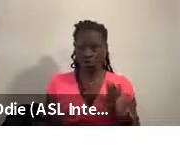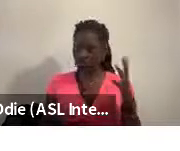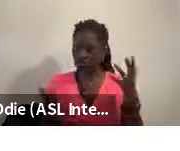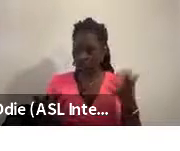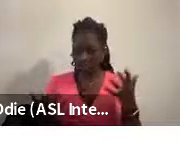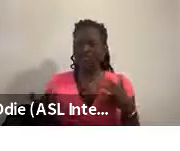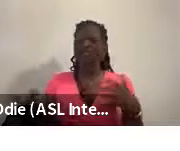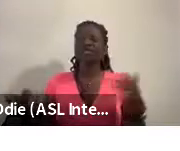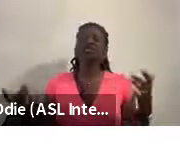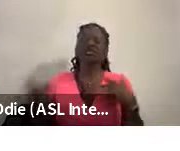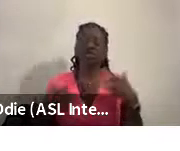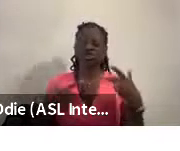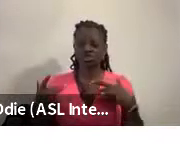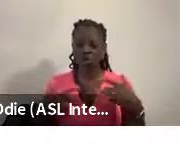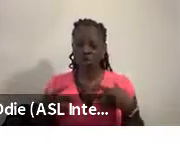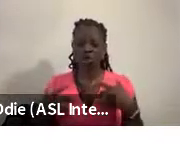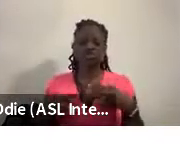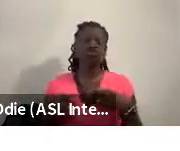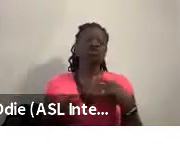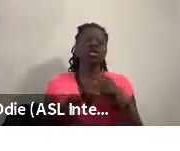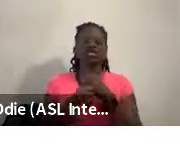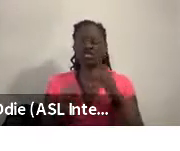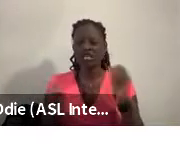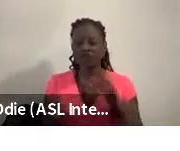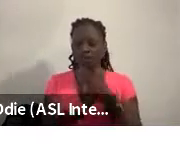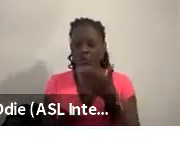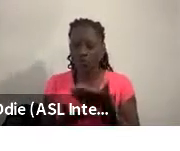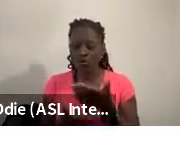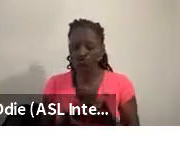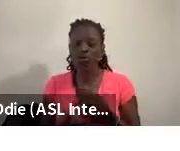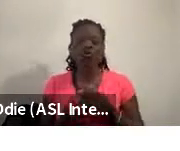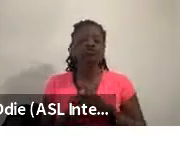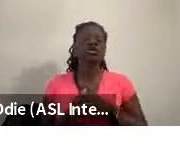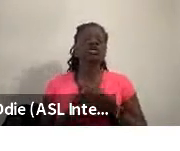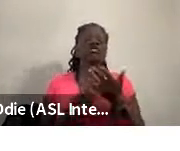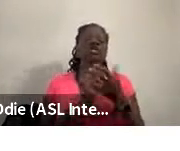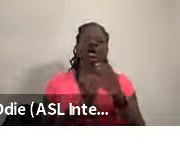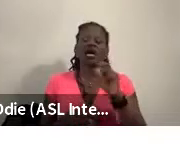safety approvals being rushed for the vaccines, concerns about side effects,